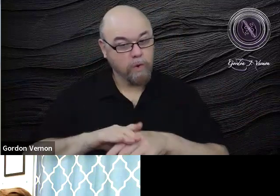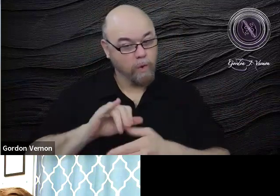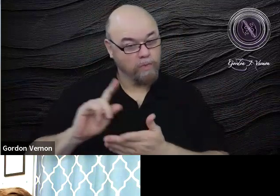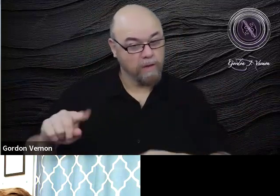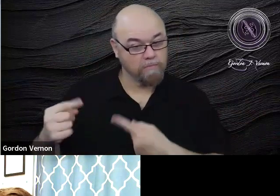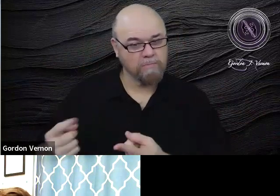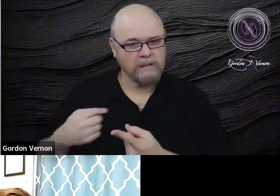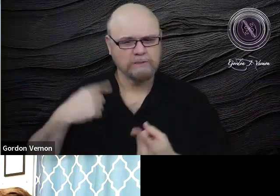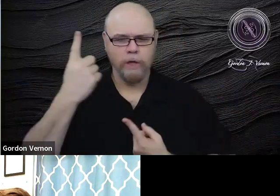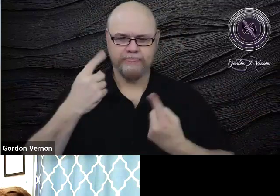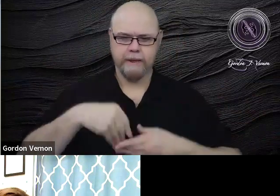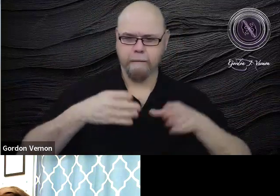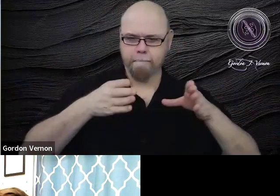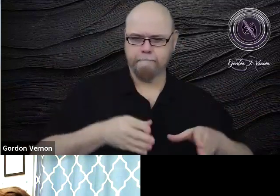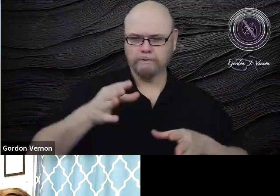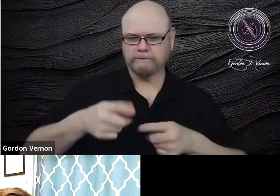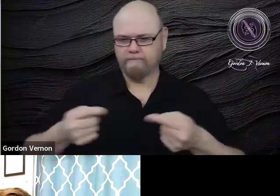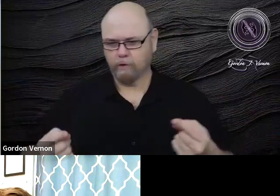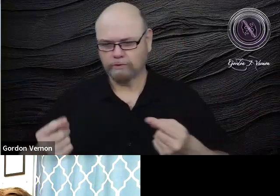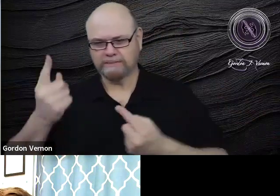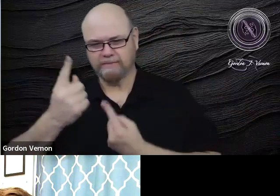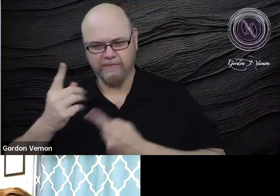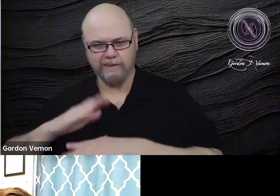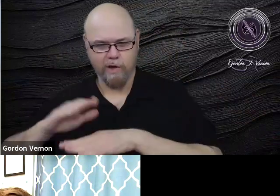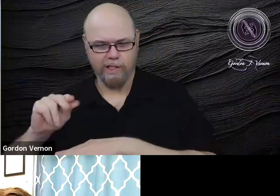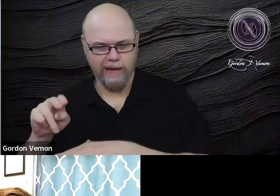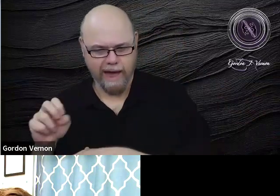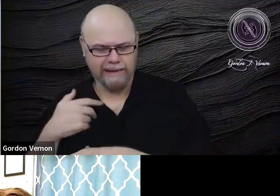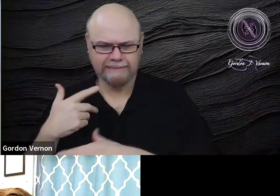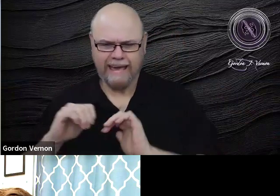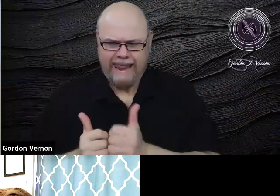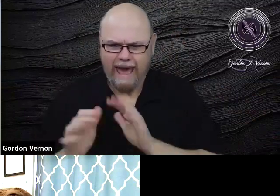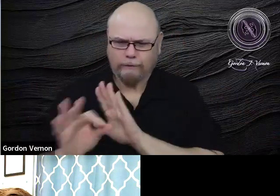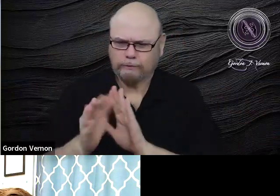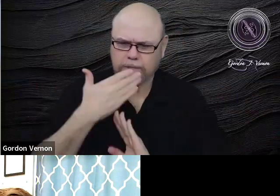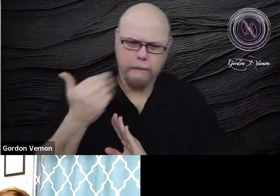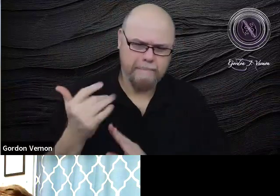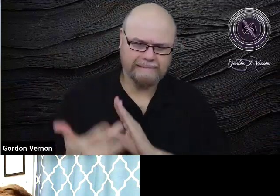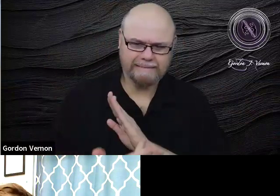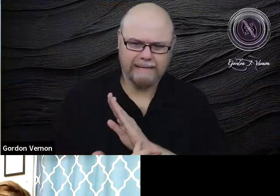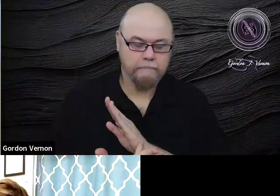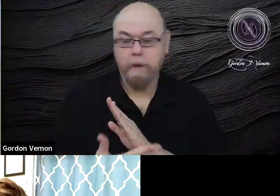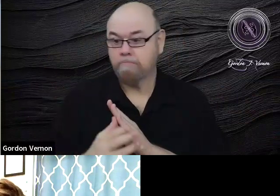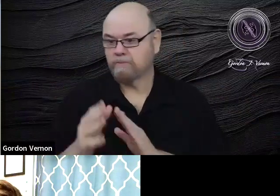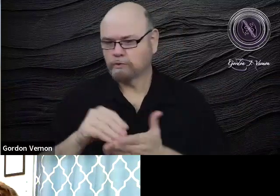but they increase in their objective noise sensitivity, which is also summarized in this figure, which